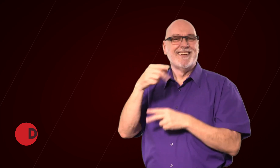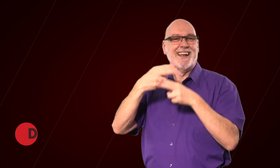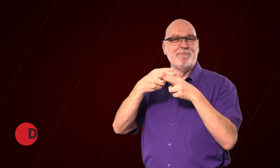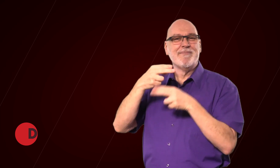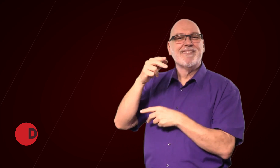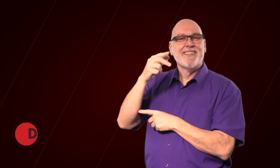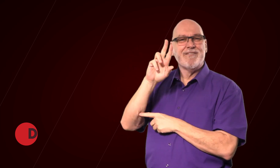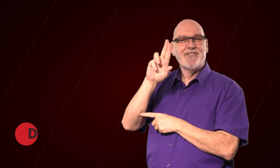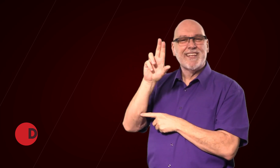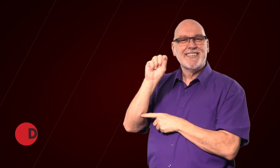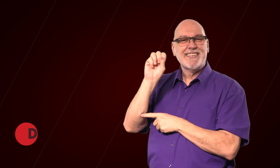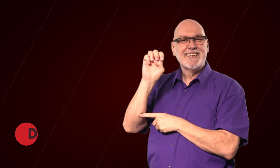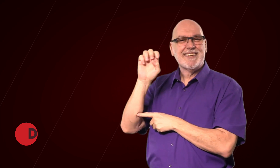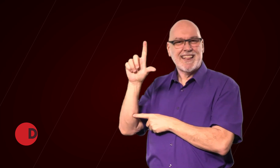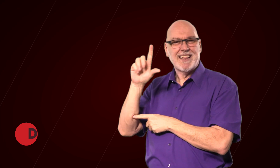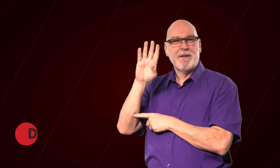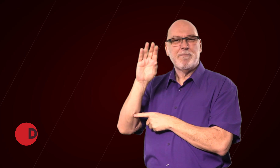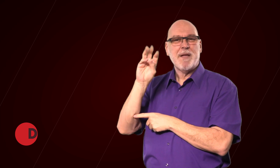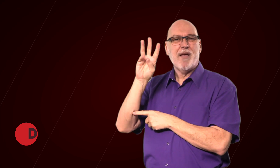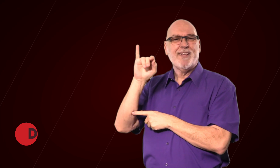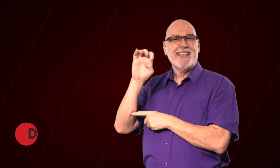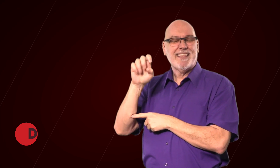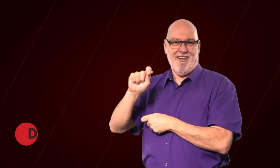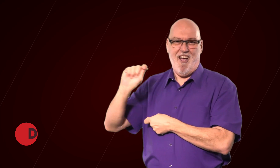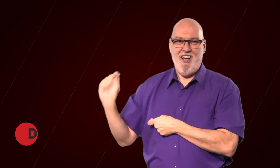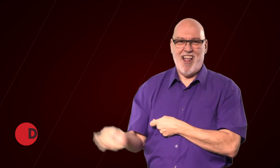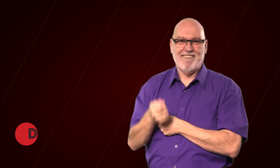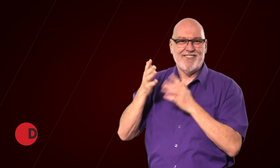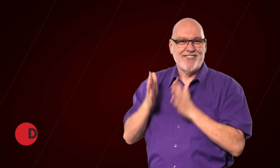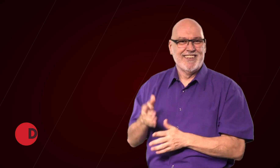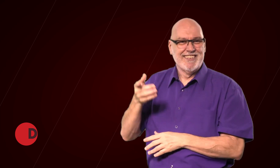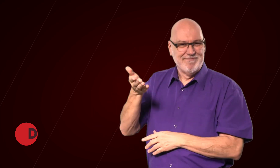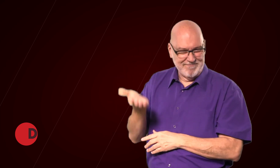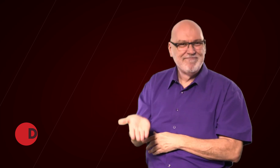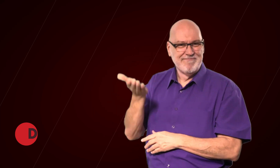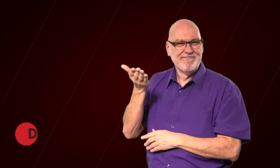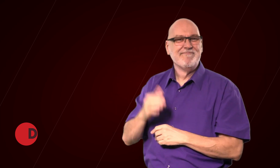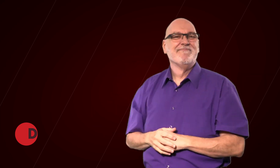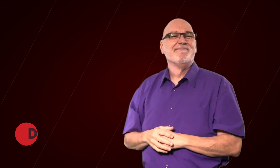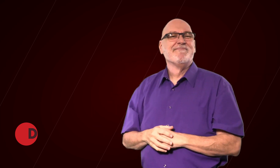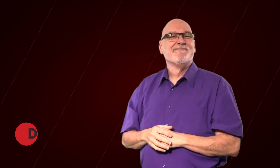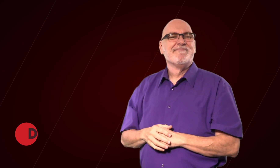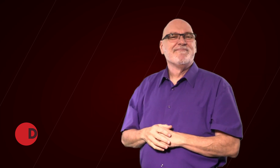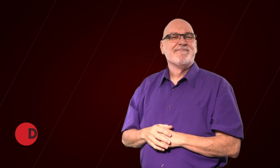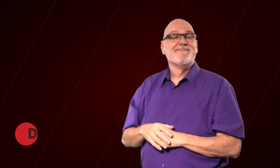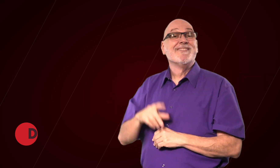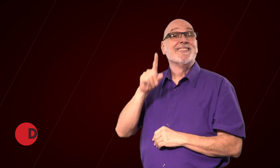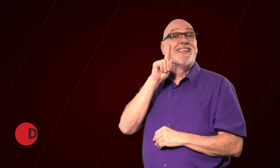the golfer Russell Bowie.